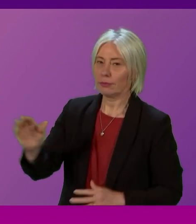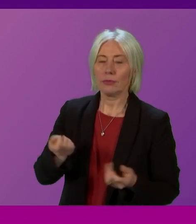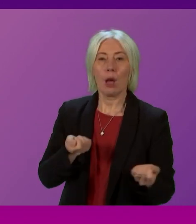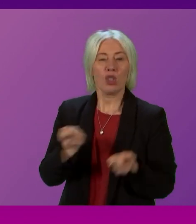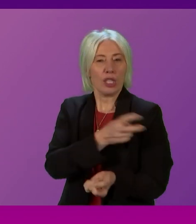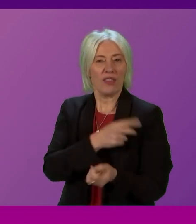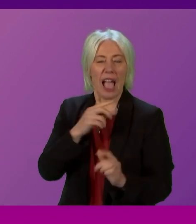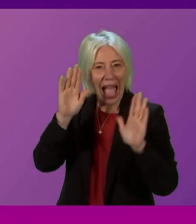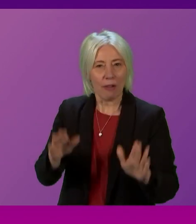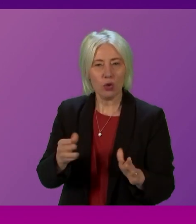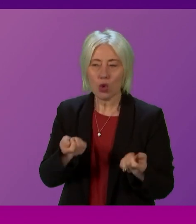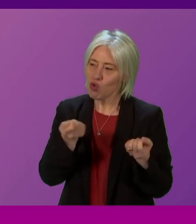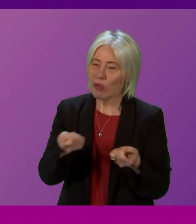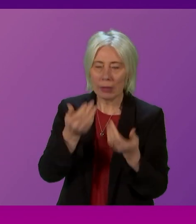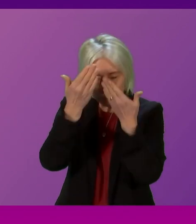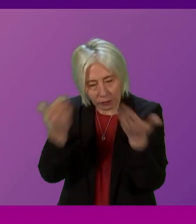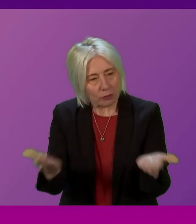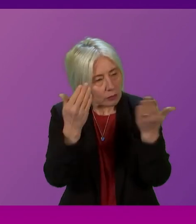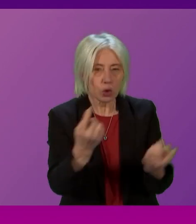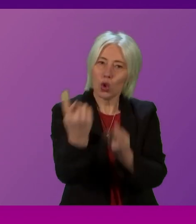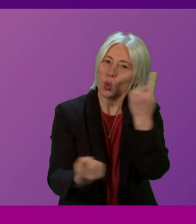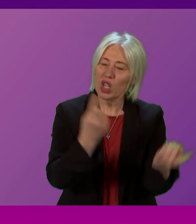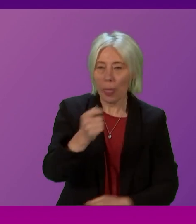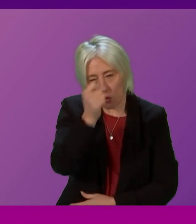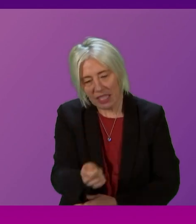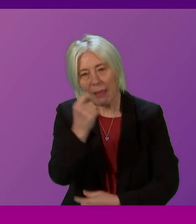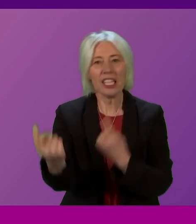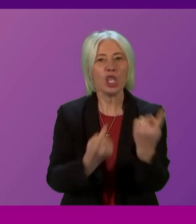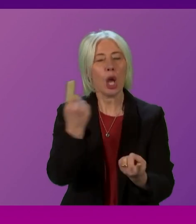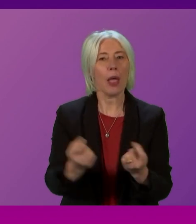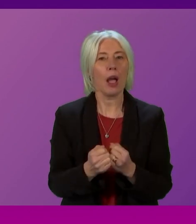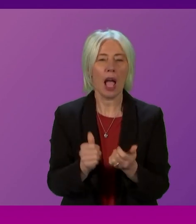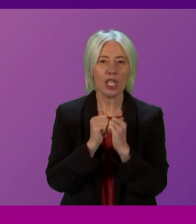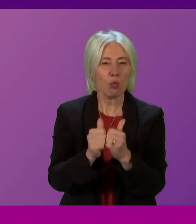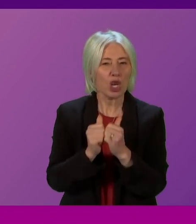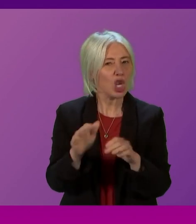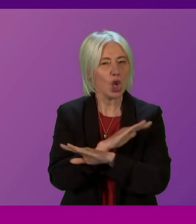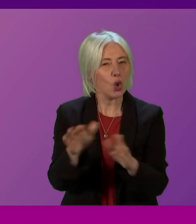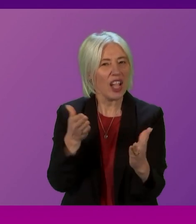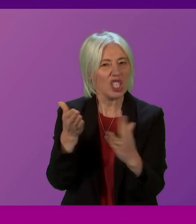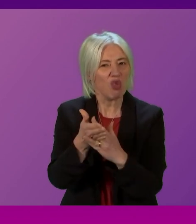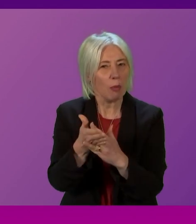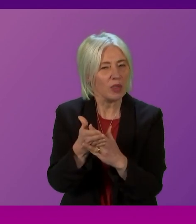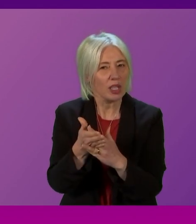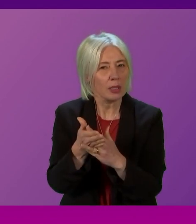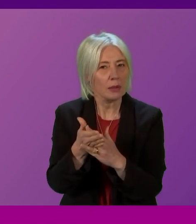Members must treat one another with courtesy and respect. I would appreciate it if there were no interruptions at the moment.